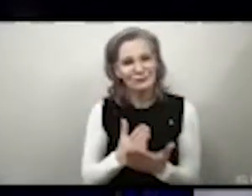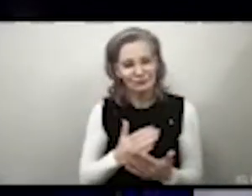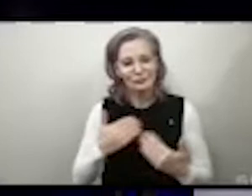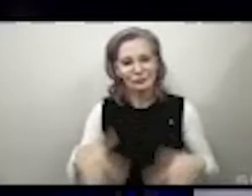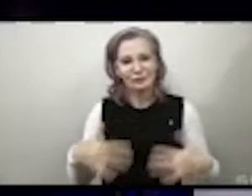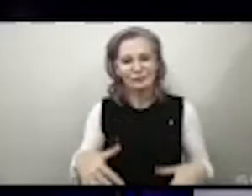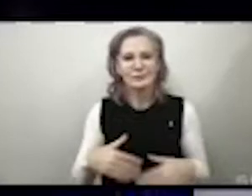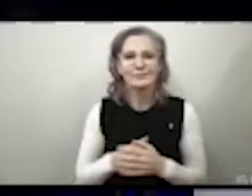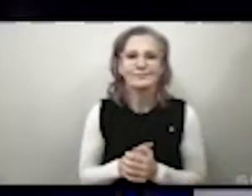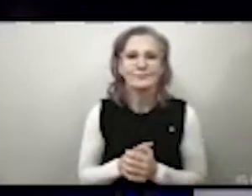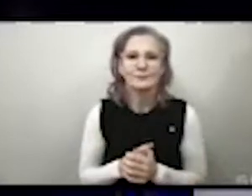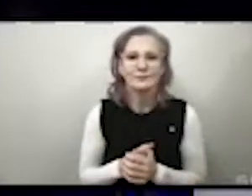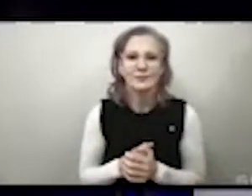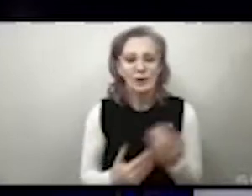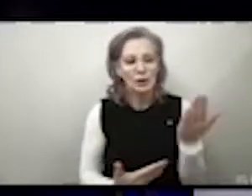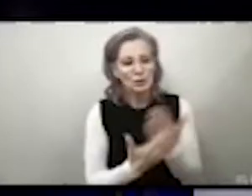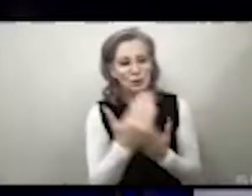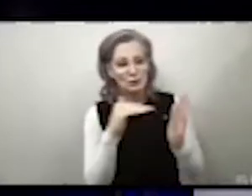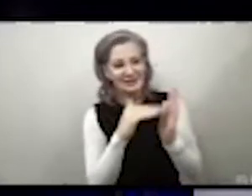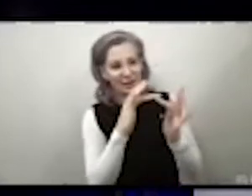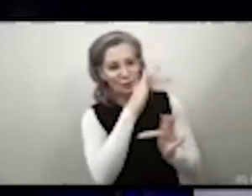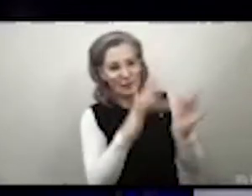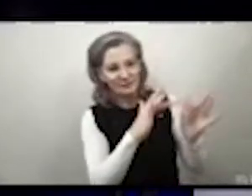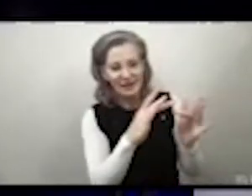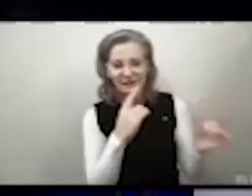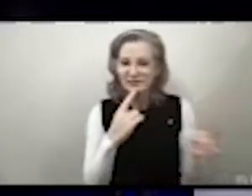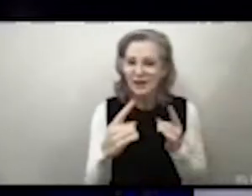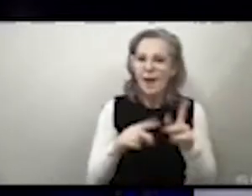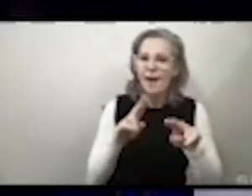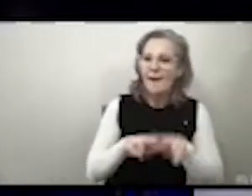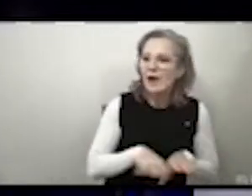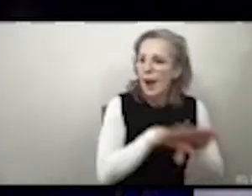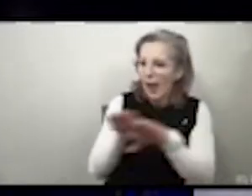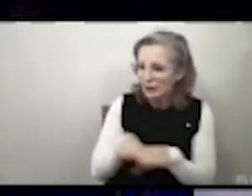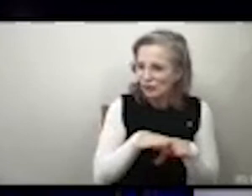say, if there's a national emergency, don't expect any help from the government for three days at least.